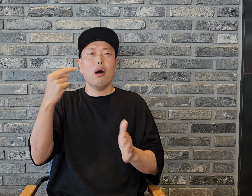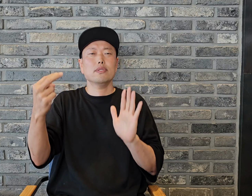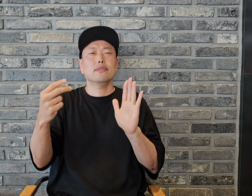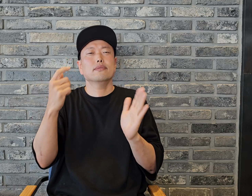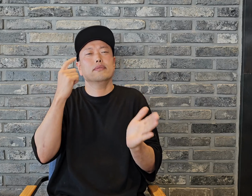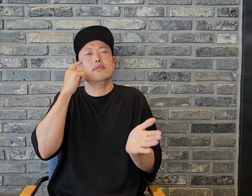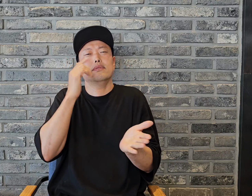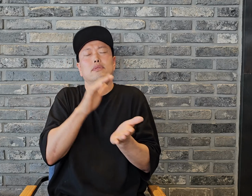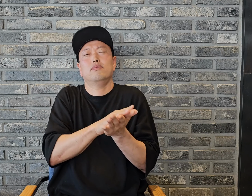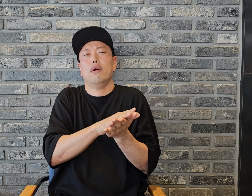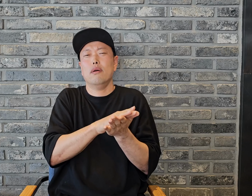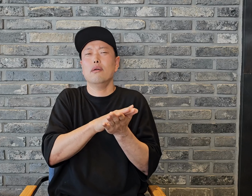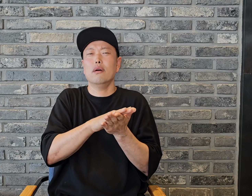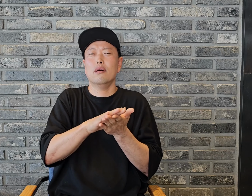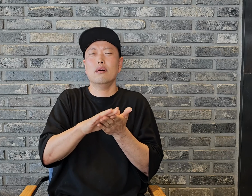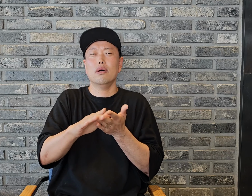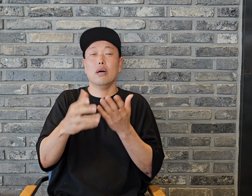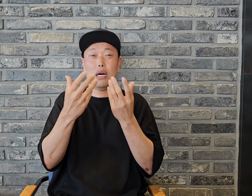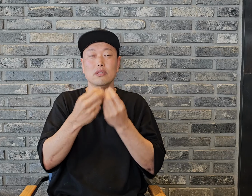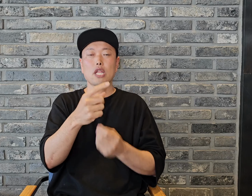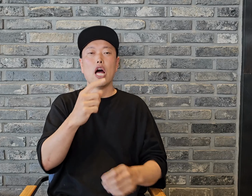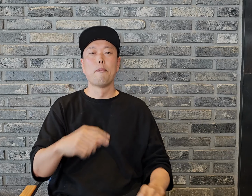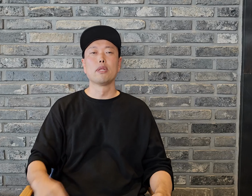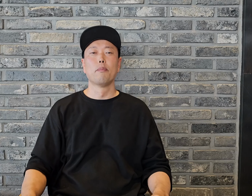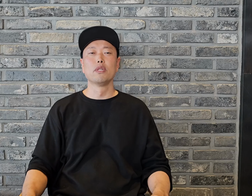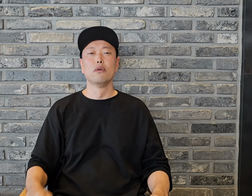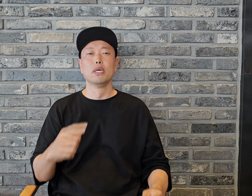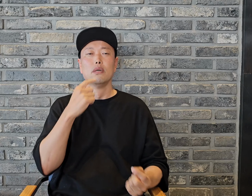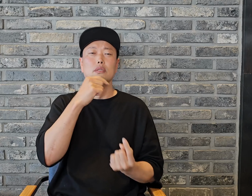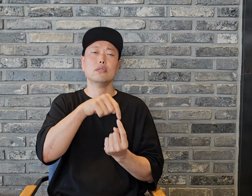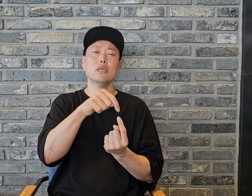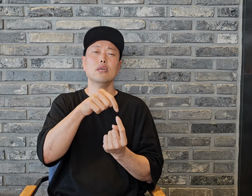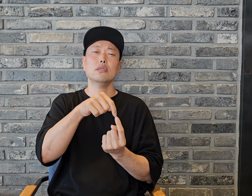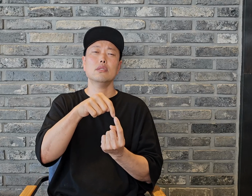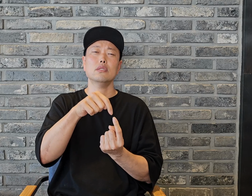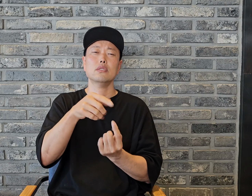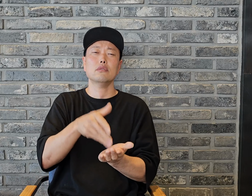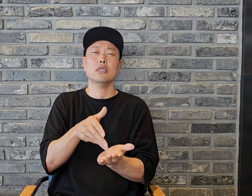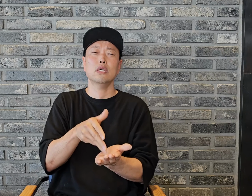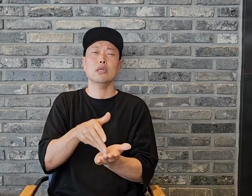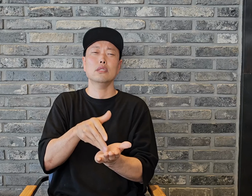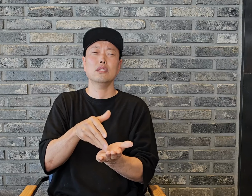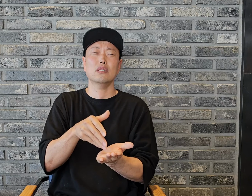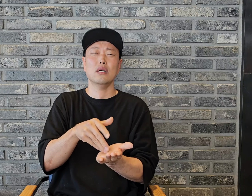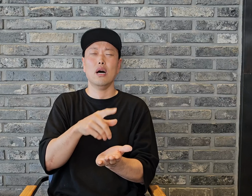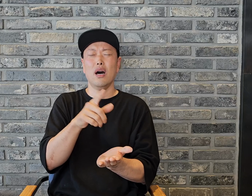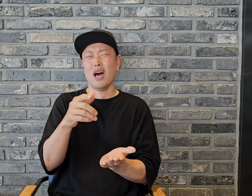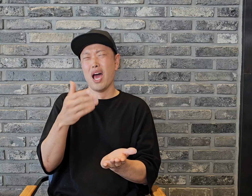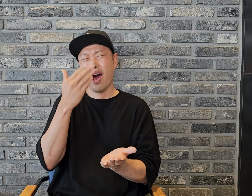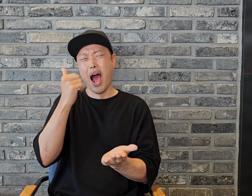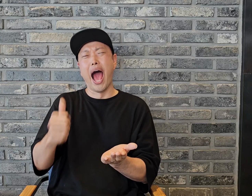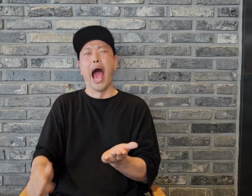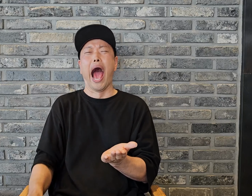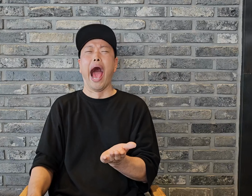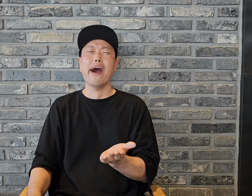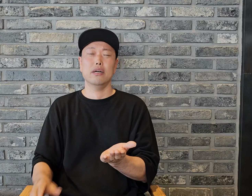will find it very refreshing. For example, KS : If you speak in Korean as if you were talking about the news, it's boring.